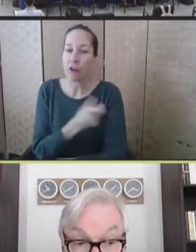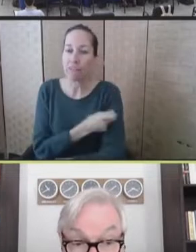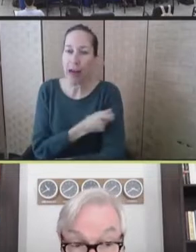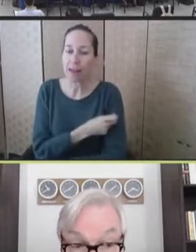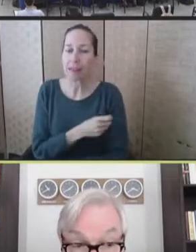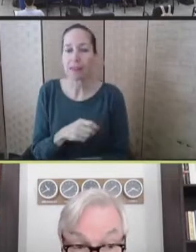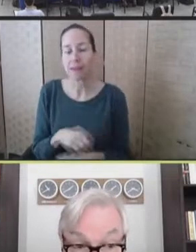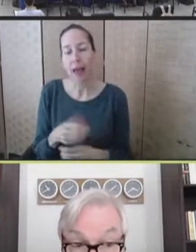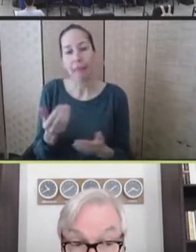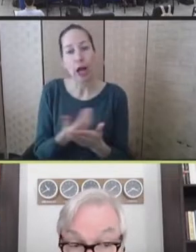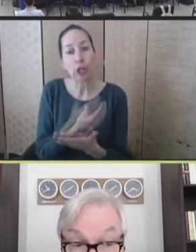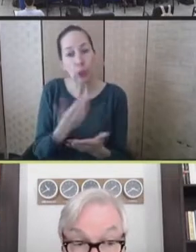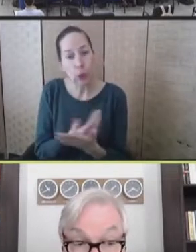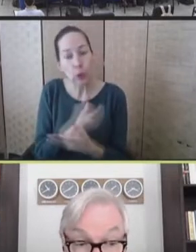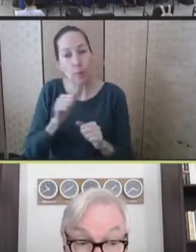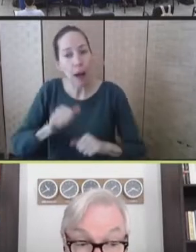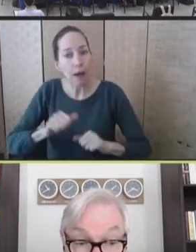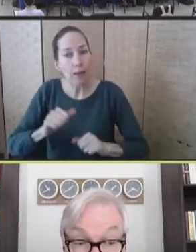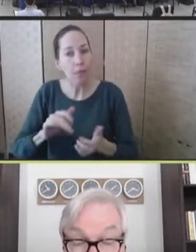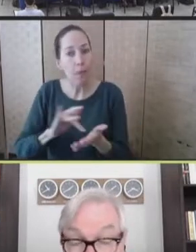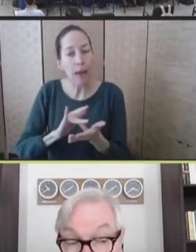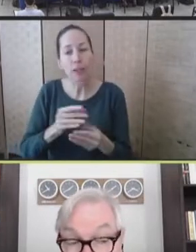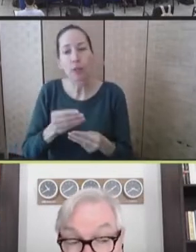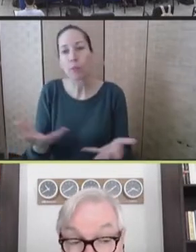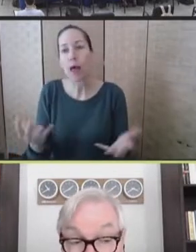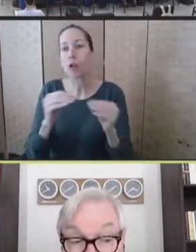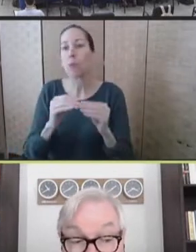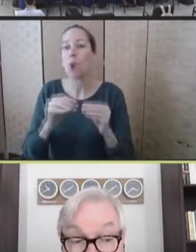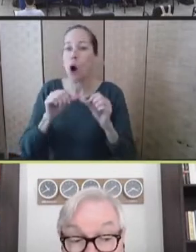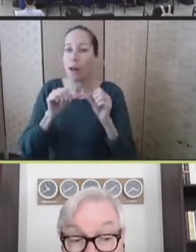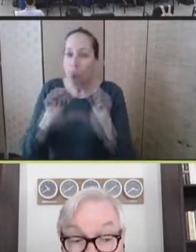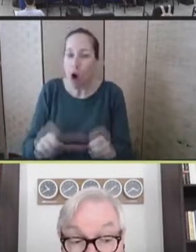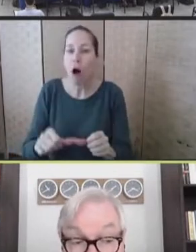designed to provide broader and more durable protection against circulating pandemic influenza